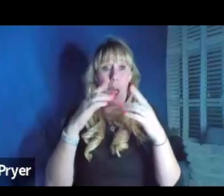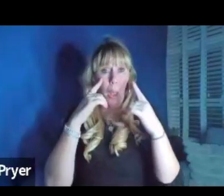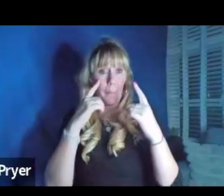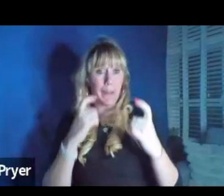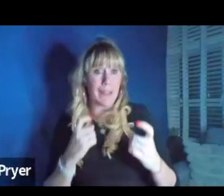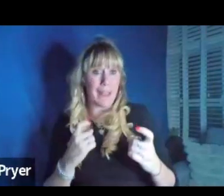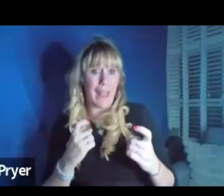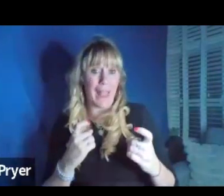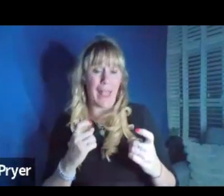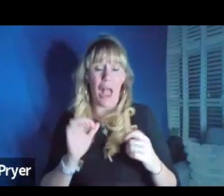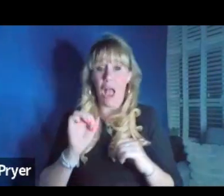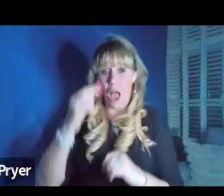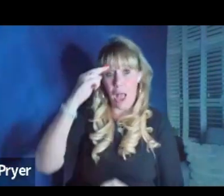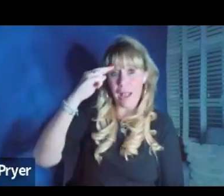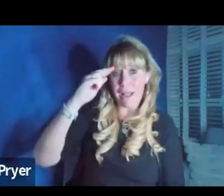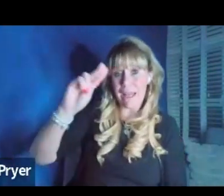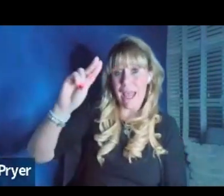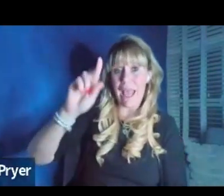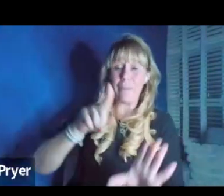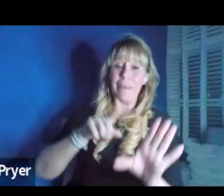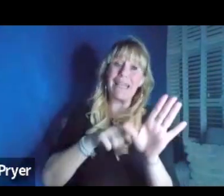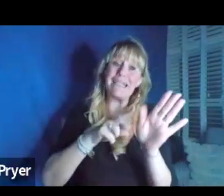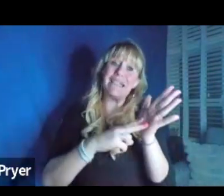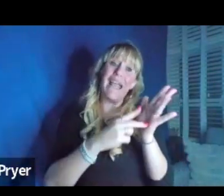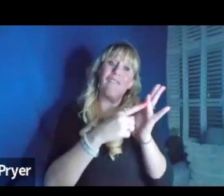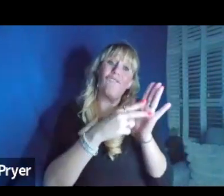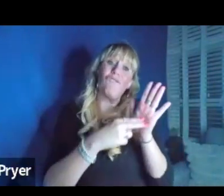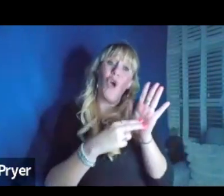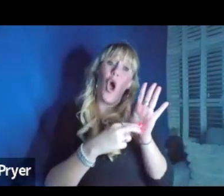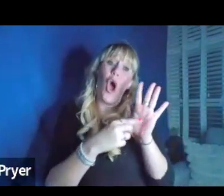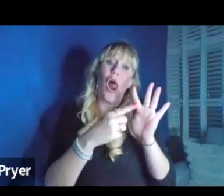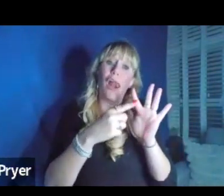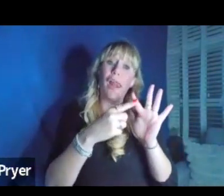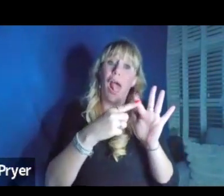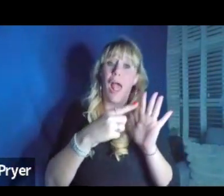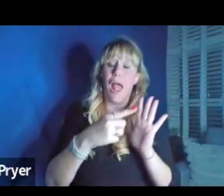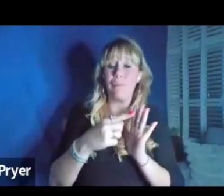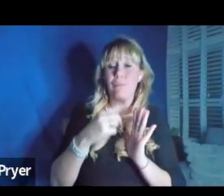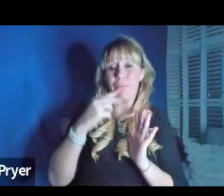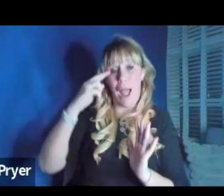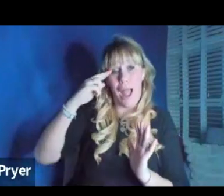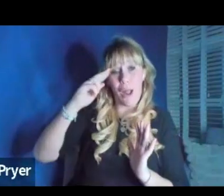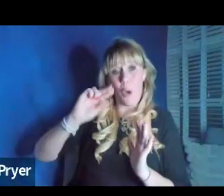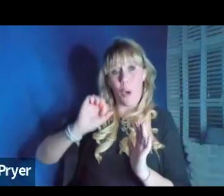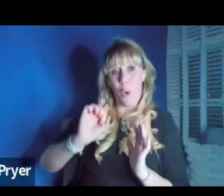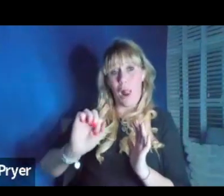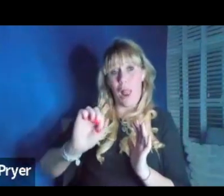Her name is Yvonne.. but I call her Tom